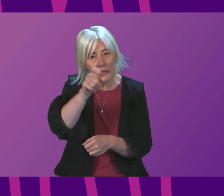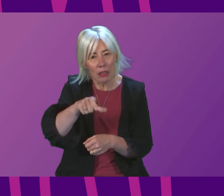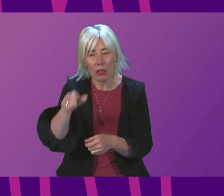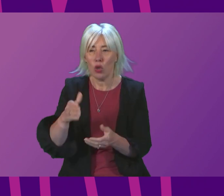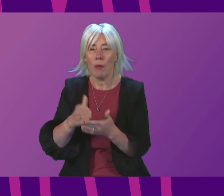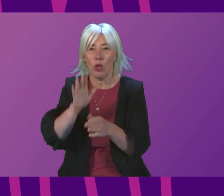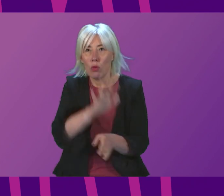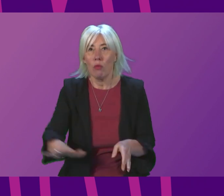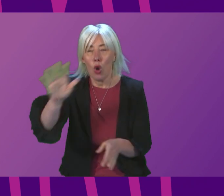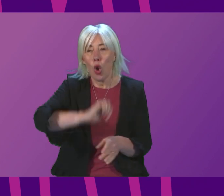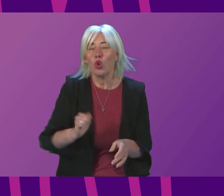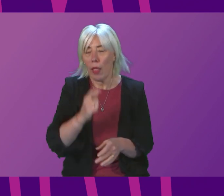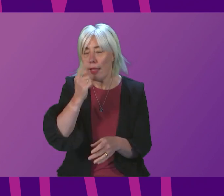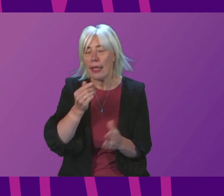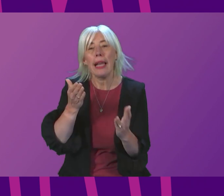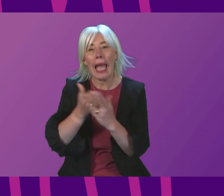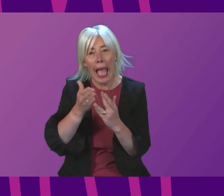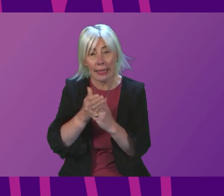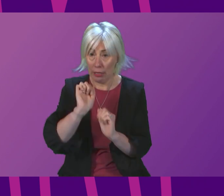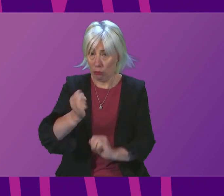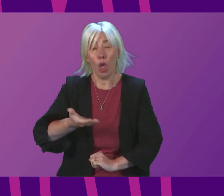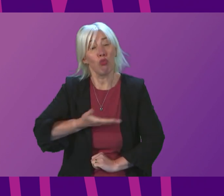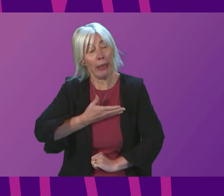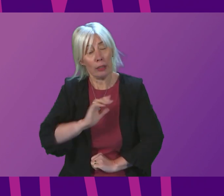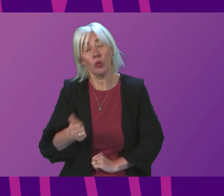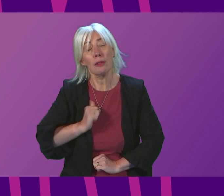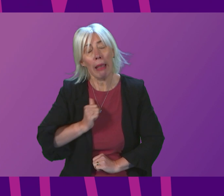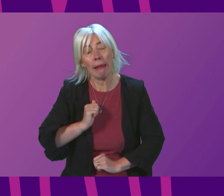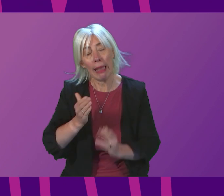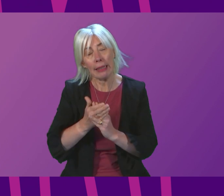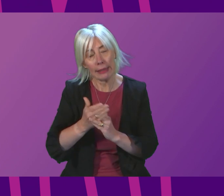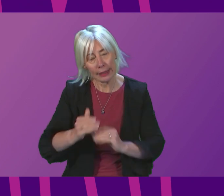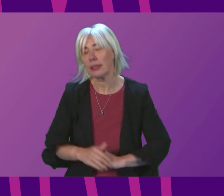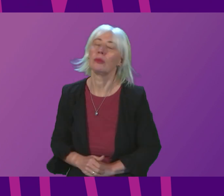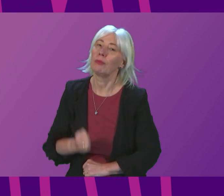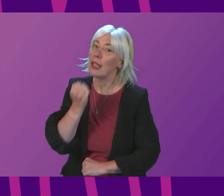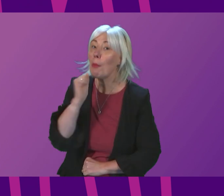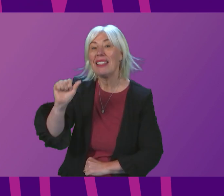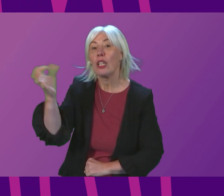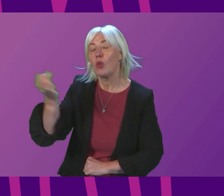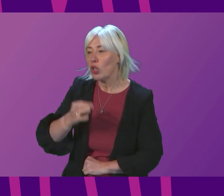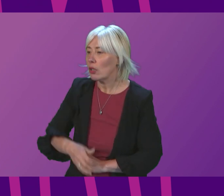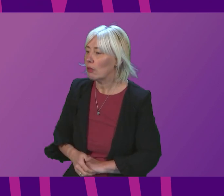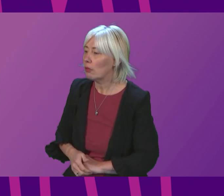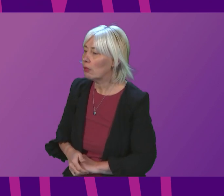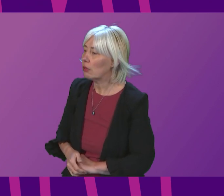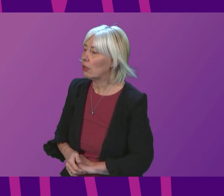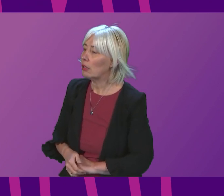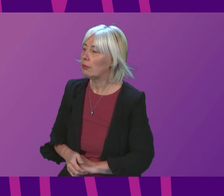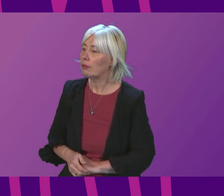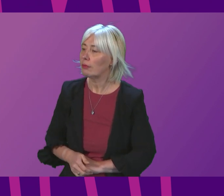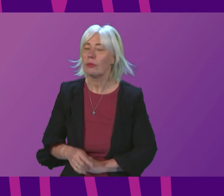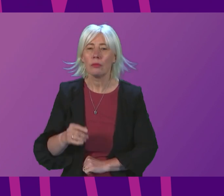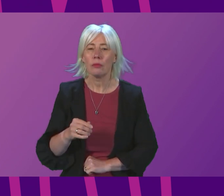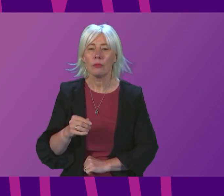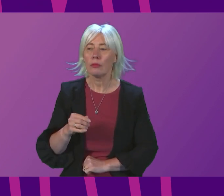can have the access to them that they have every right to expect.